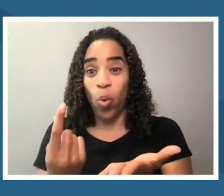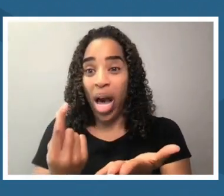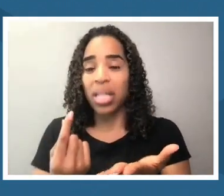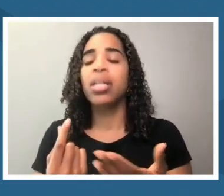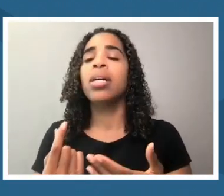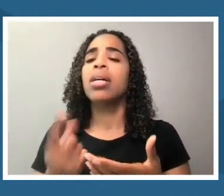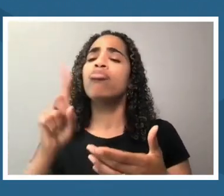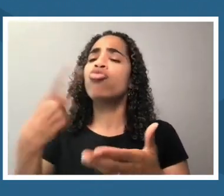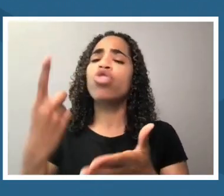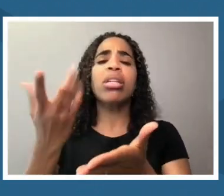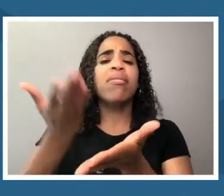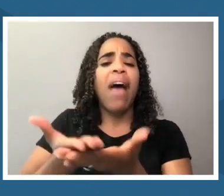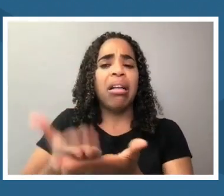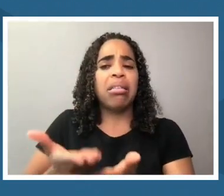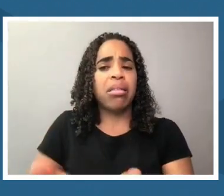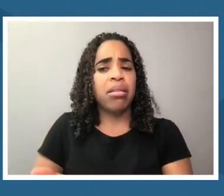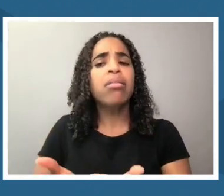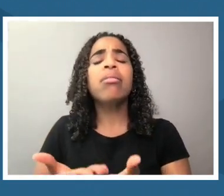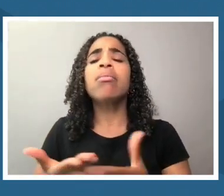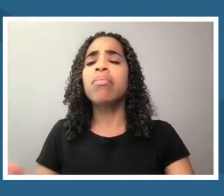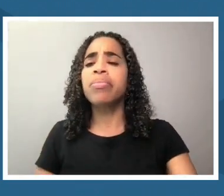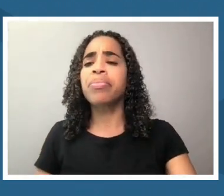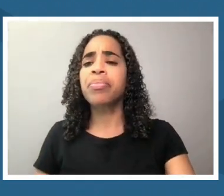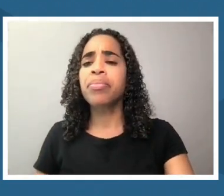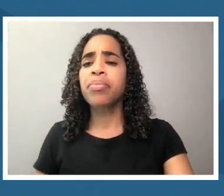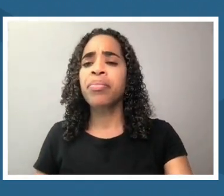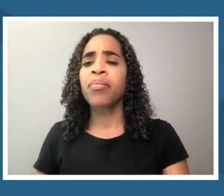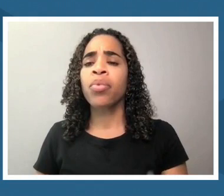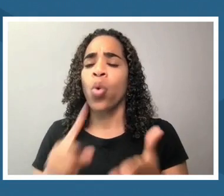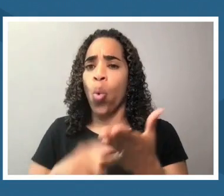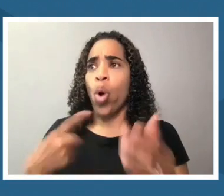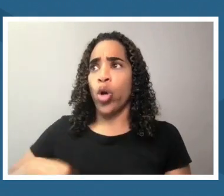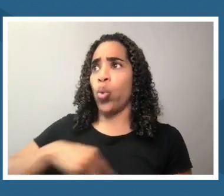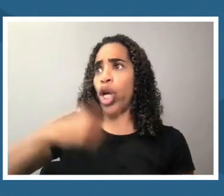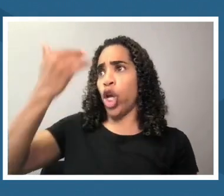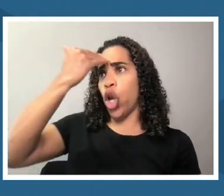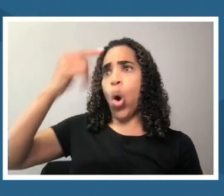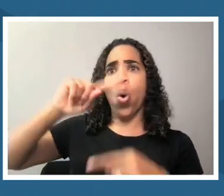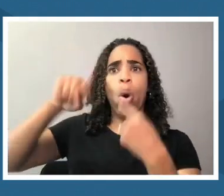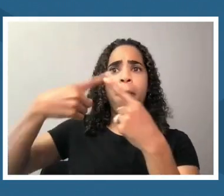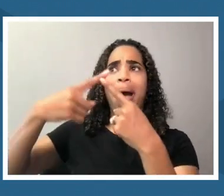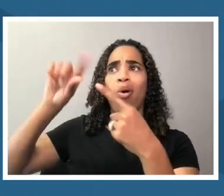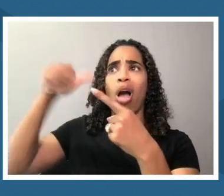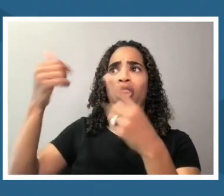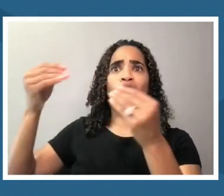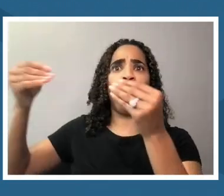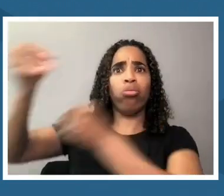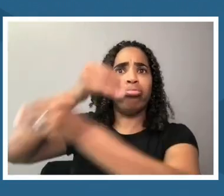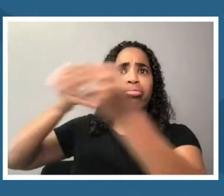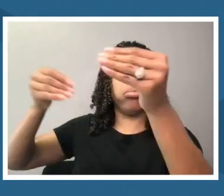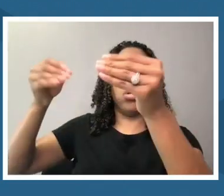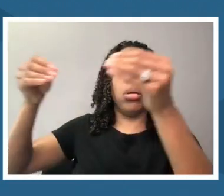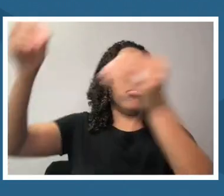just to give you an idea of like what we know right now and um and